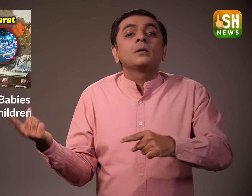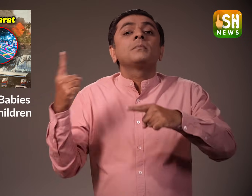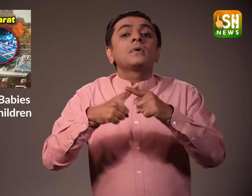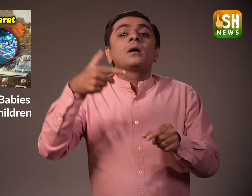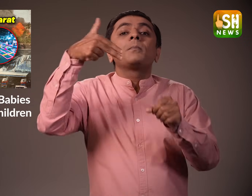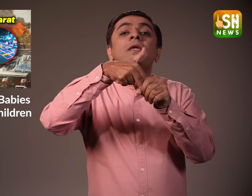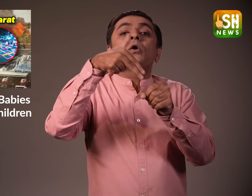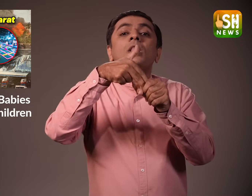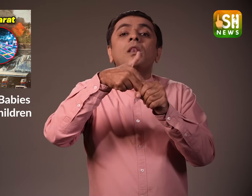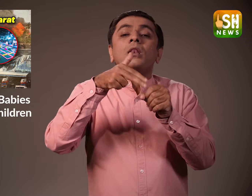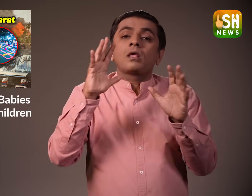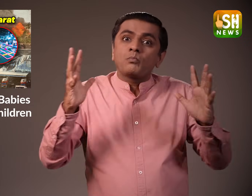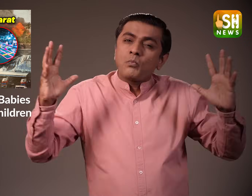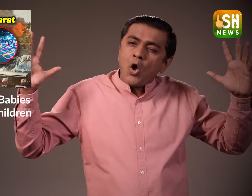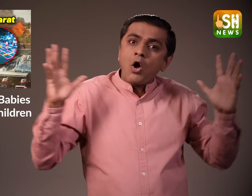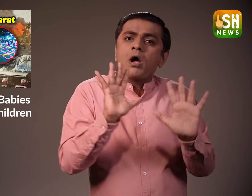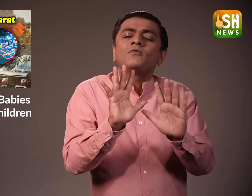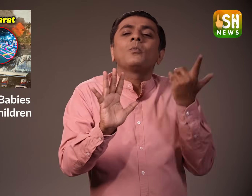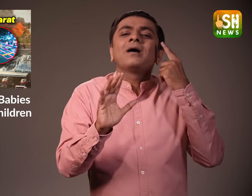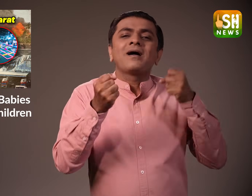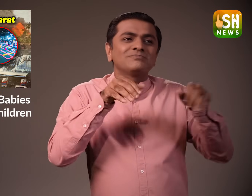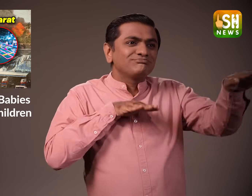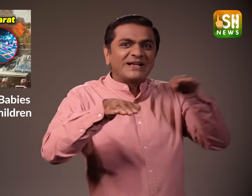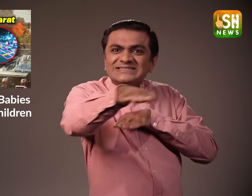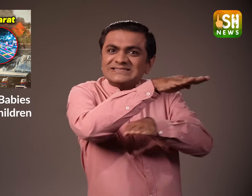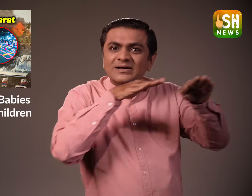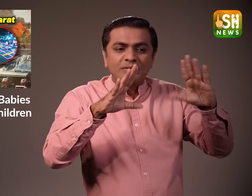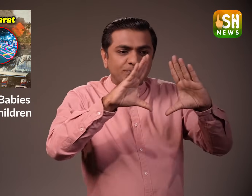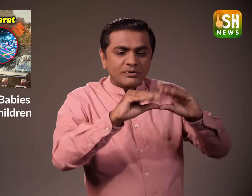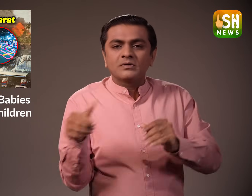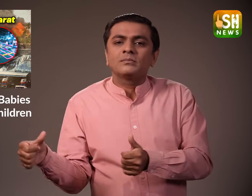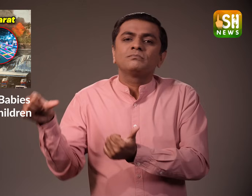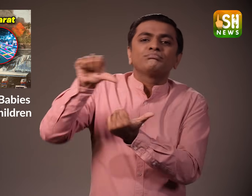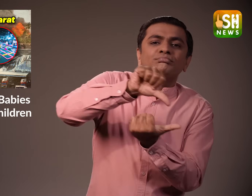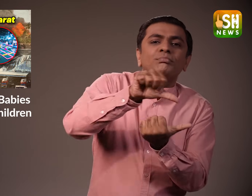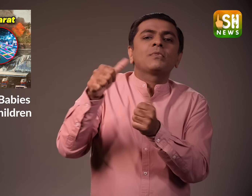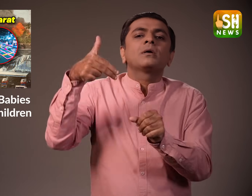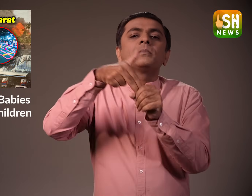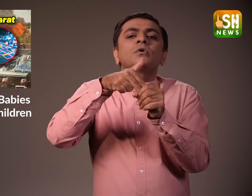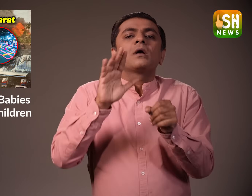They also stored a large quantity of petrol for go-karting.